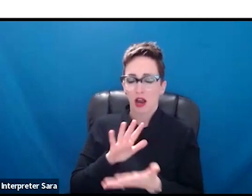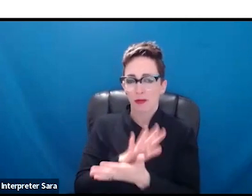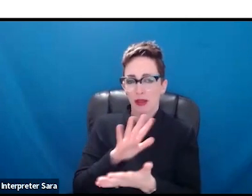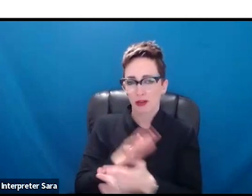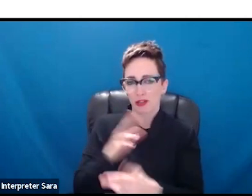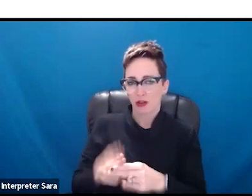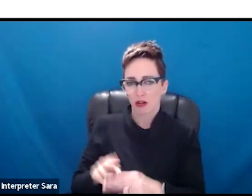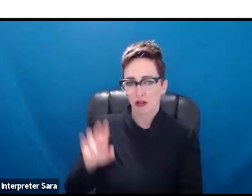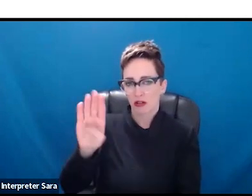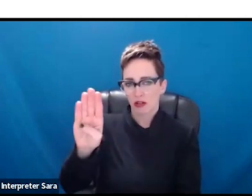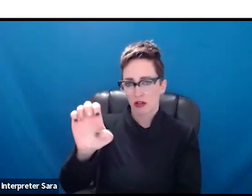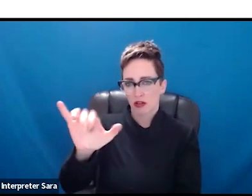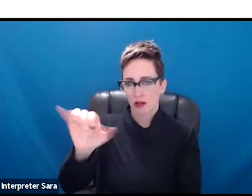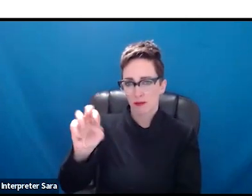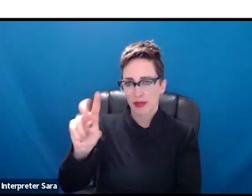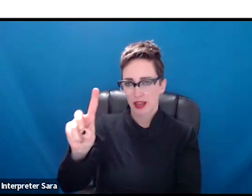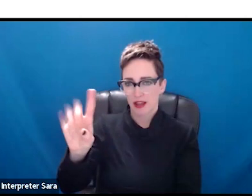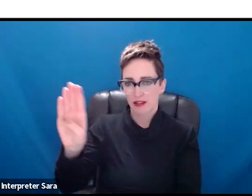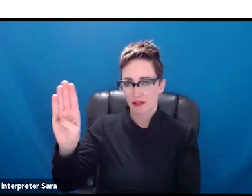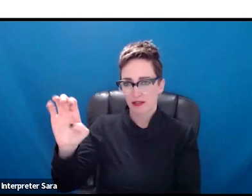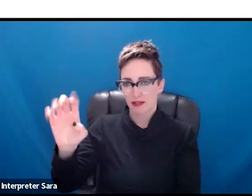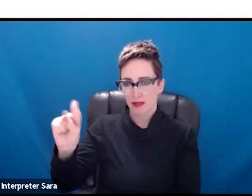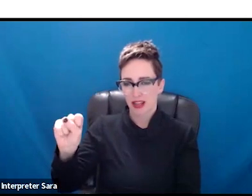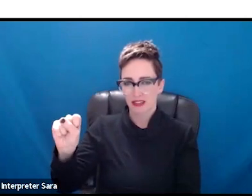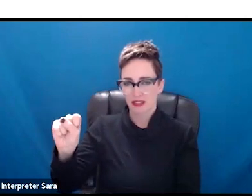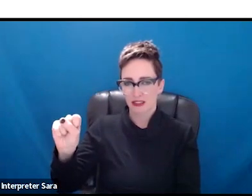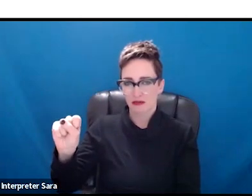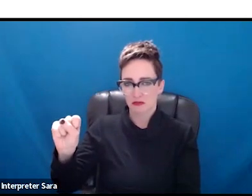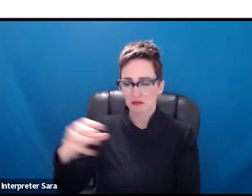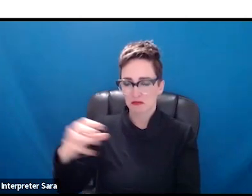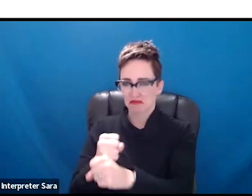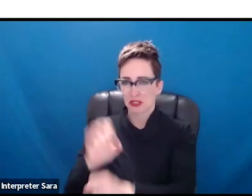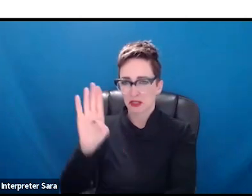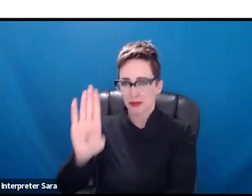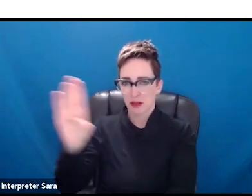Our papers are all available free of charge on our NASMHPD website